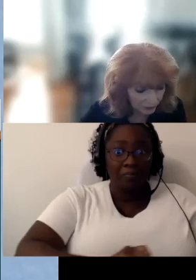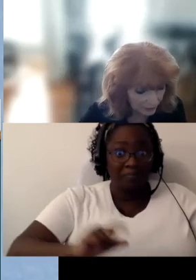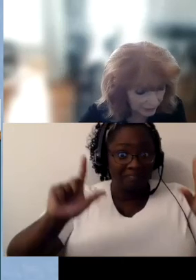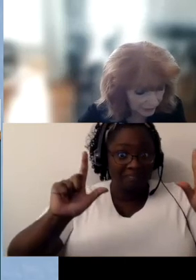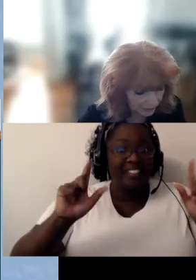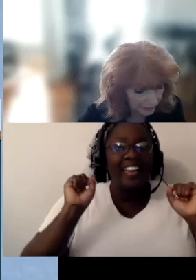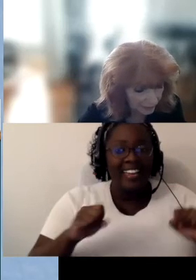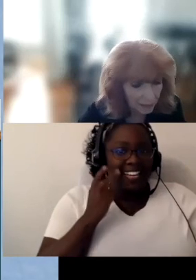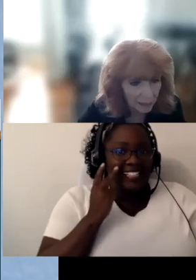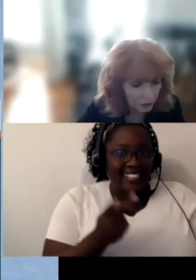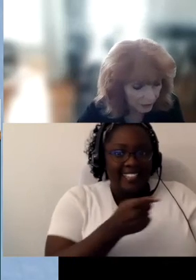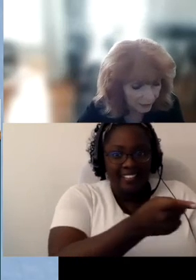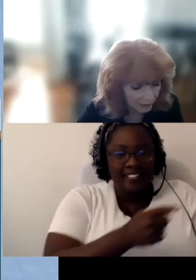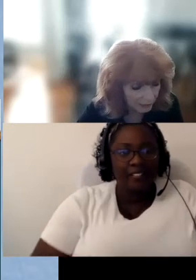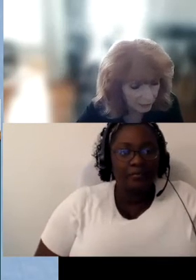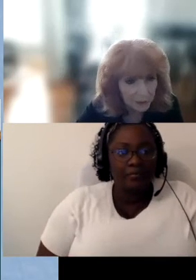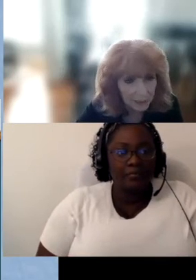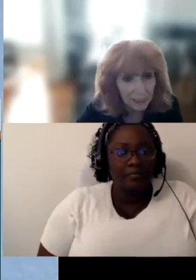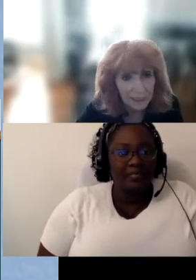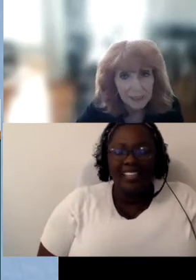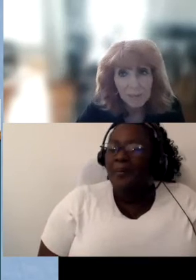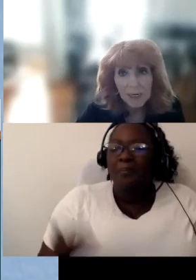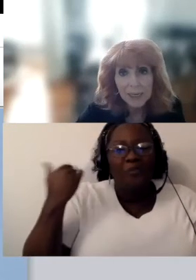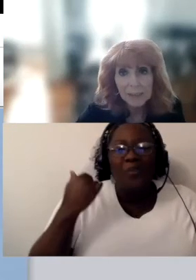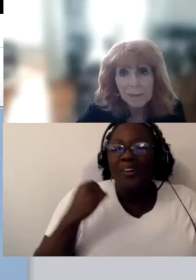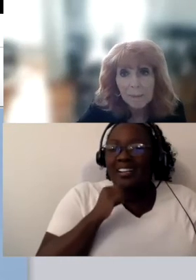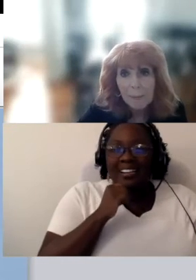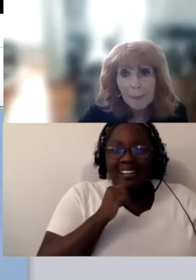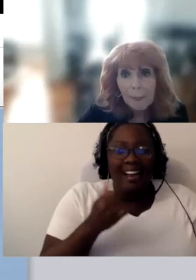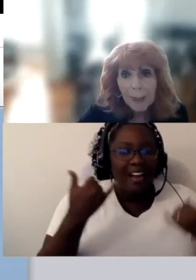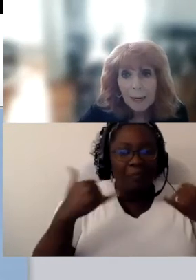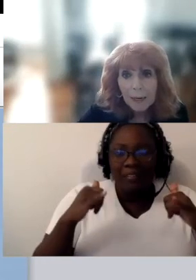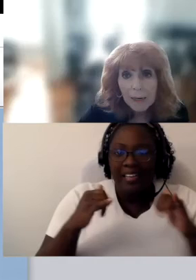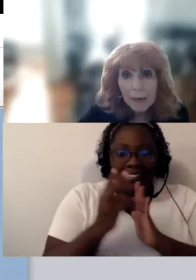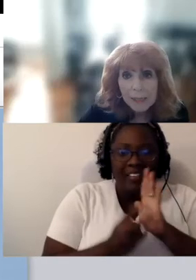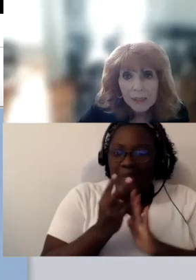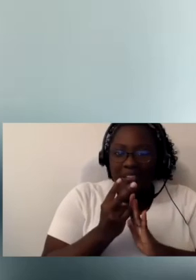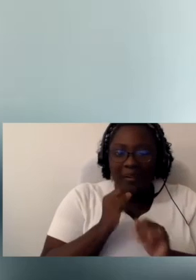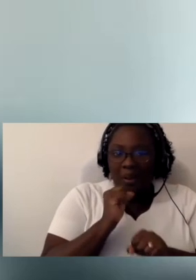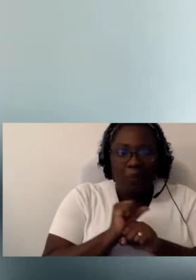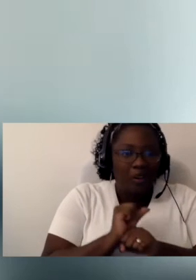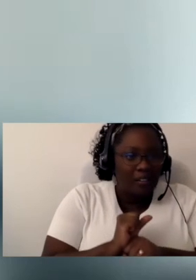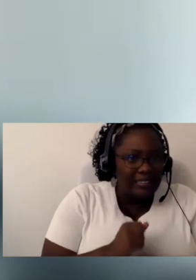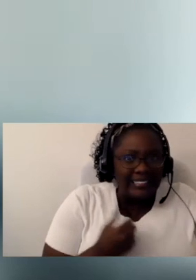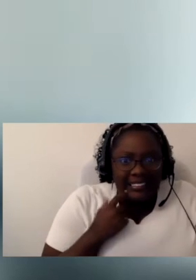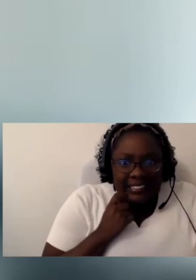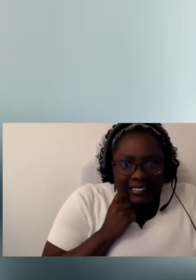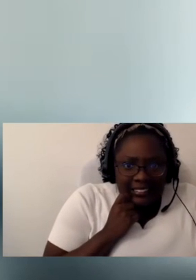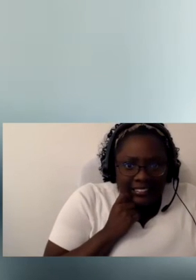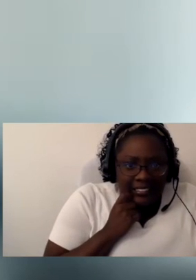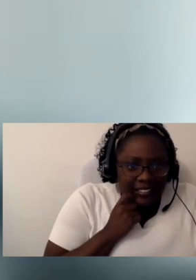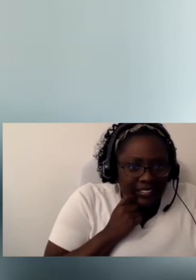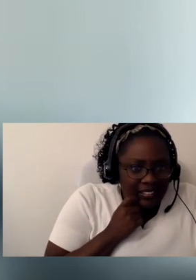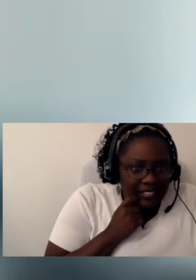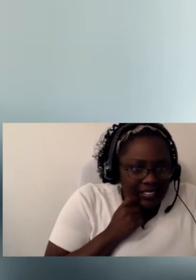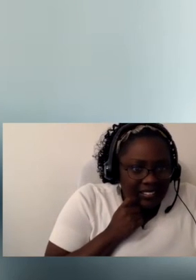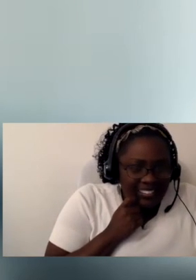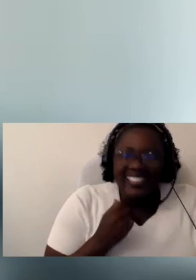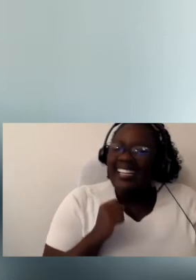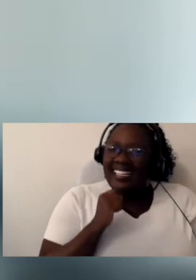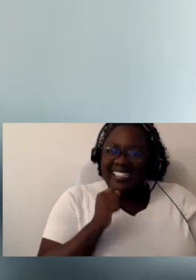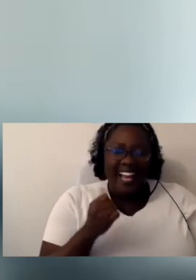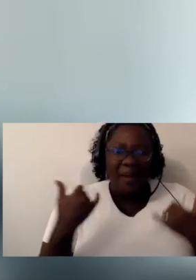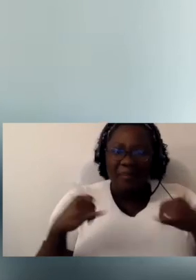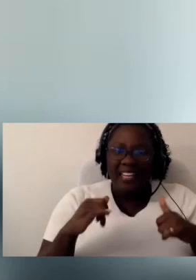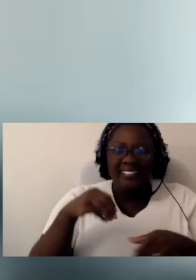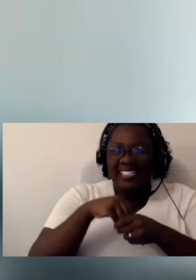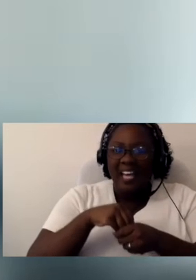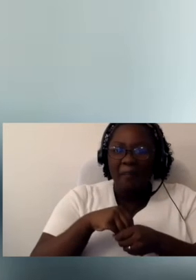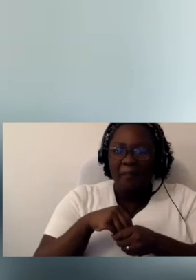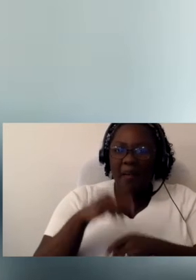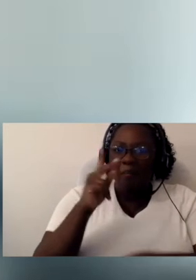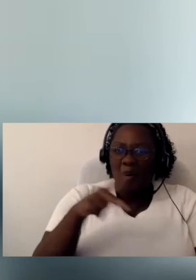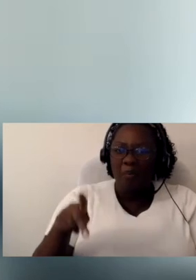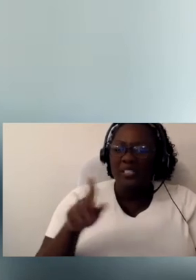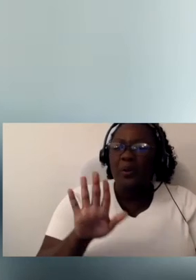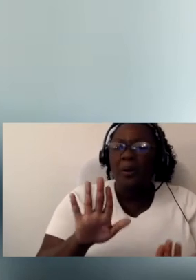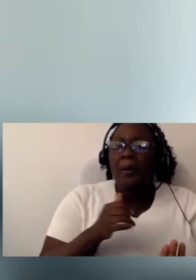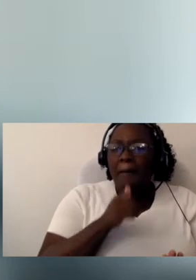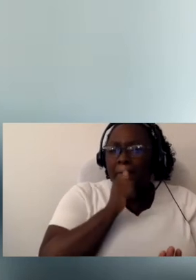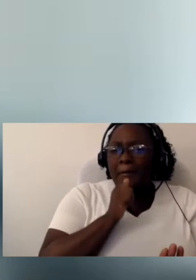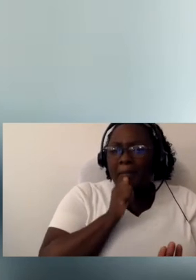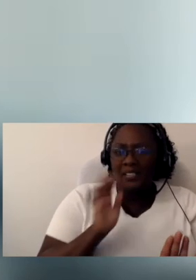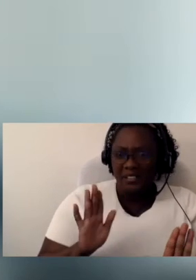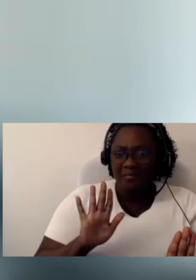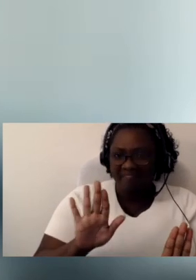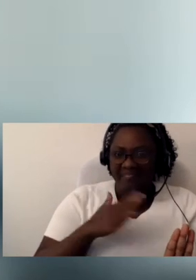can see it. I couldn't get it to play in my computer on my powerpoint so just give me